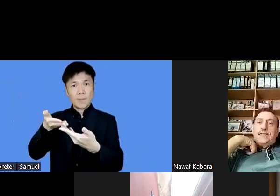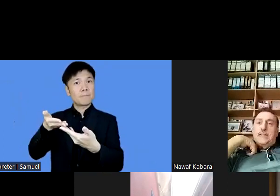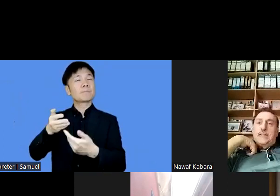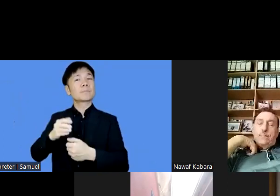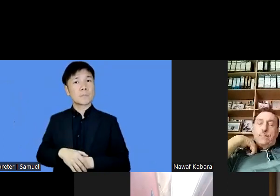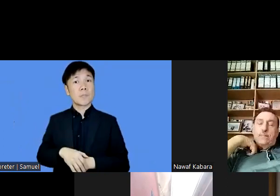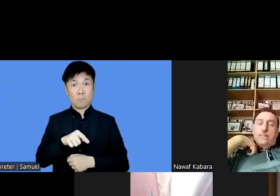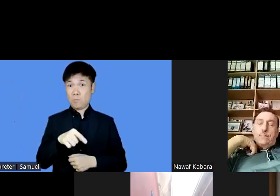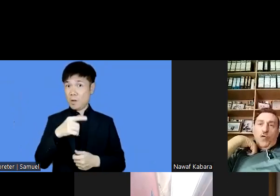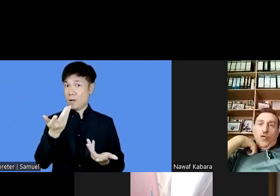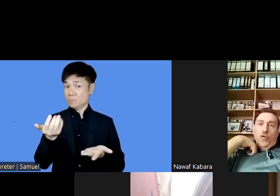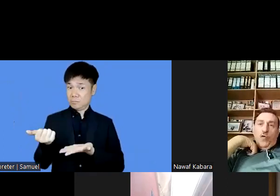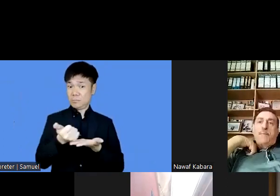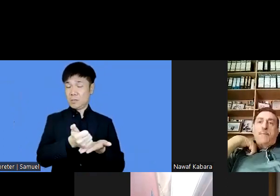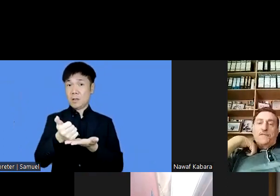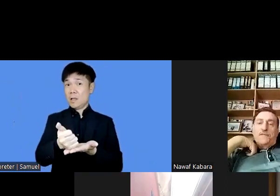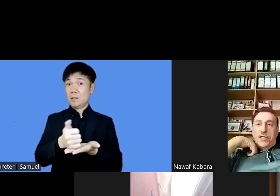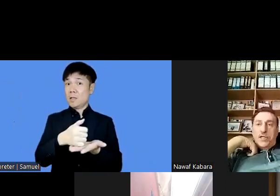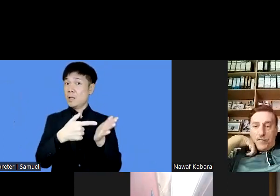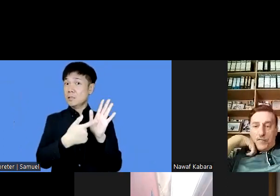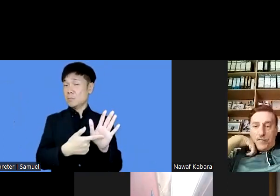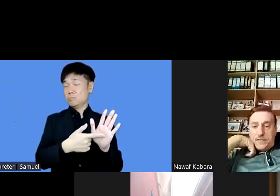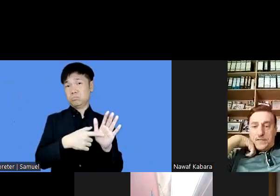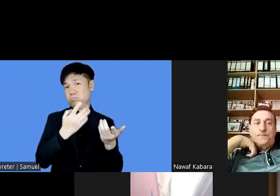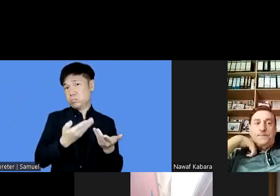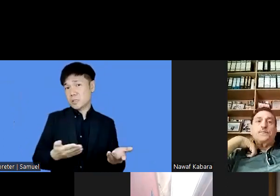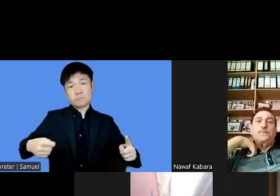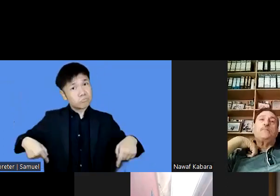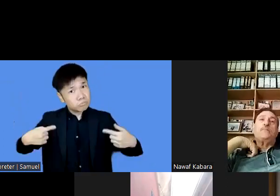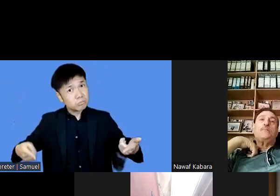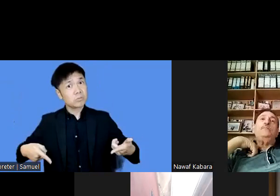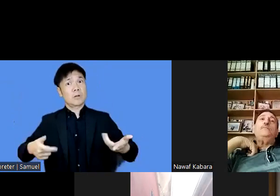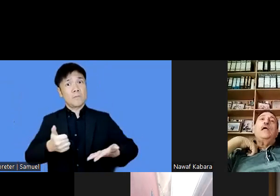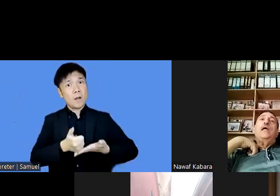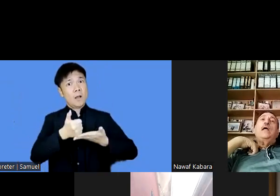time of crisis, including medical interactive services.